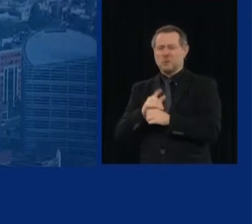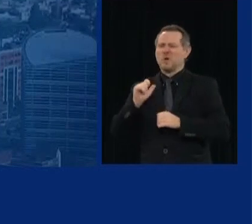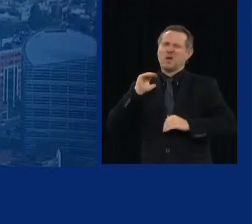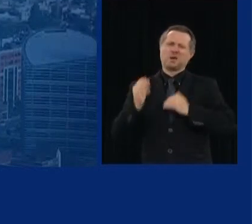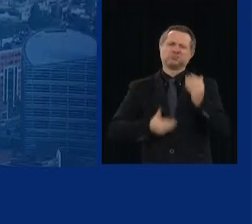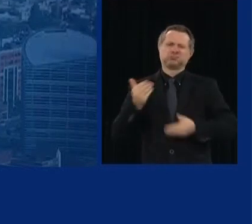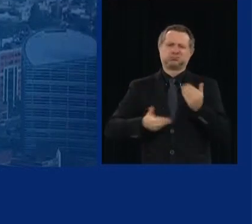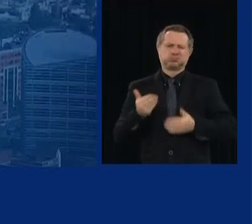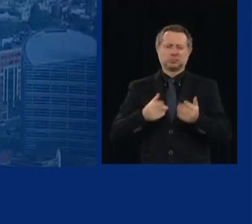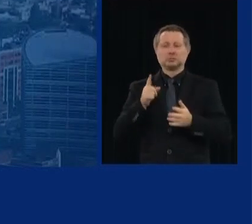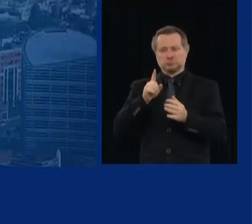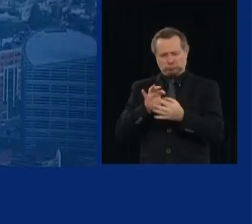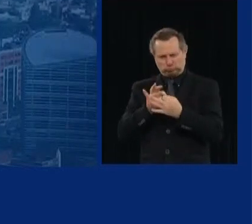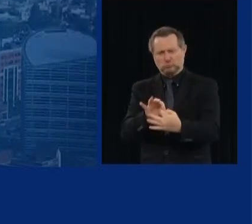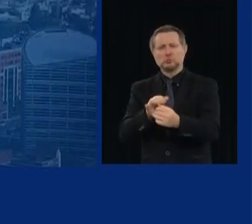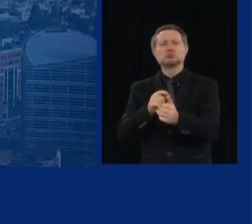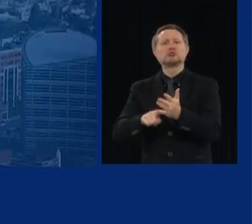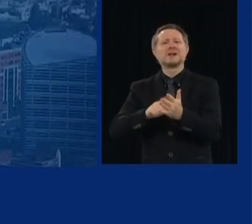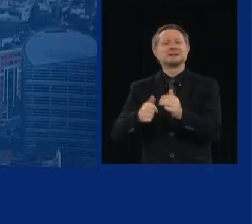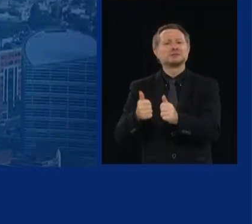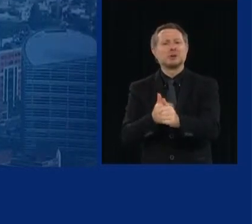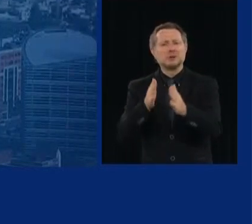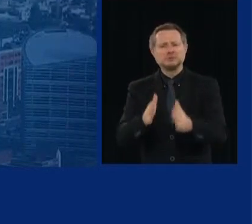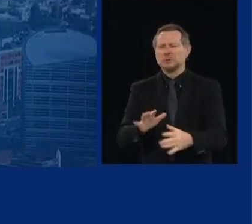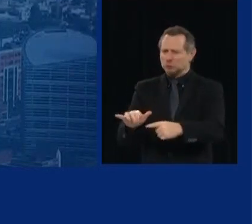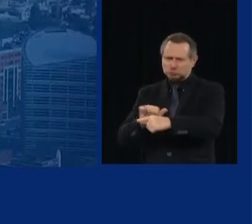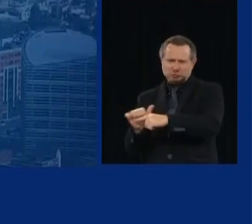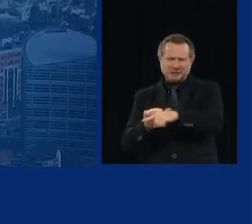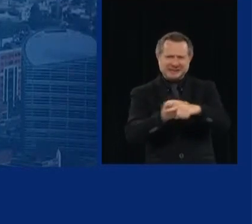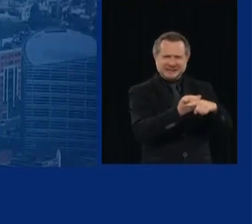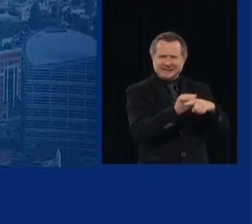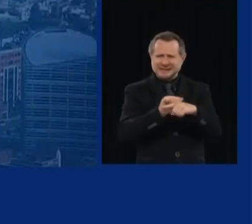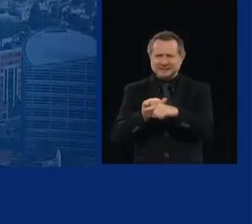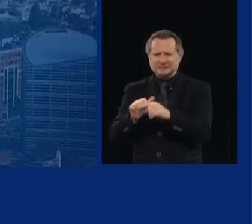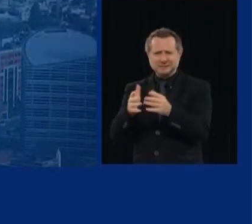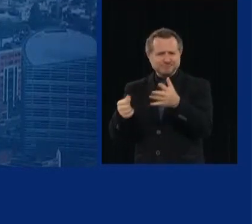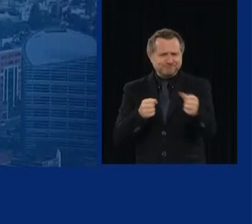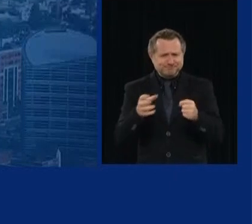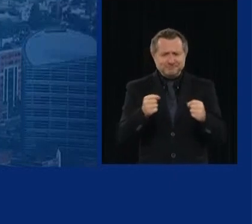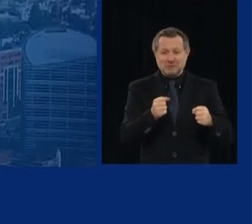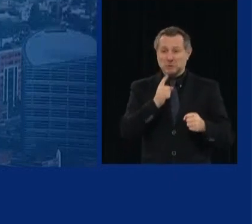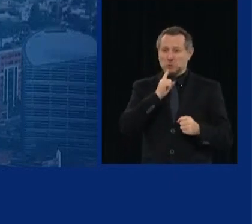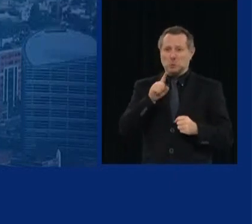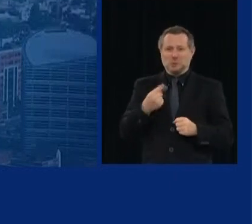WE'LL BE TALKING TO THE REGIONAL HEADS TODAY TO FIND THOSE